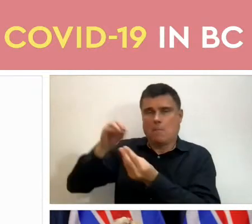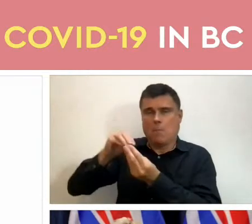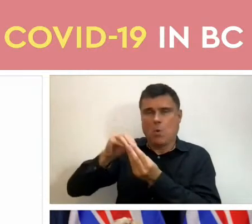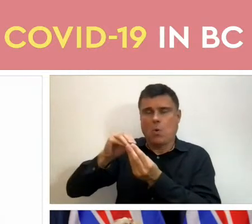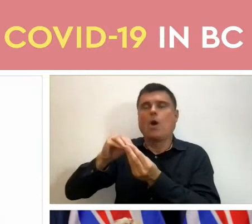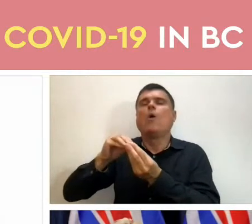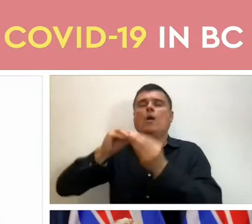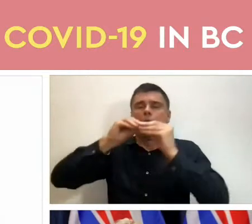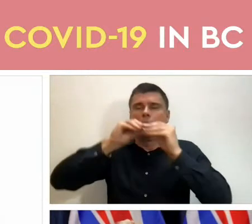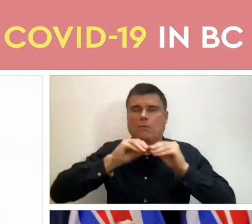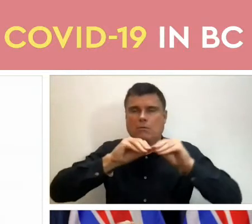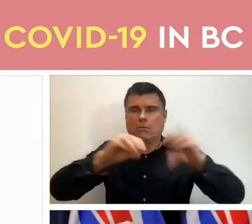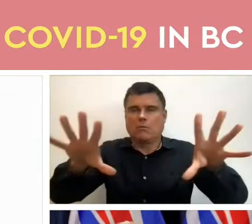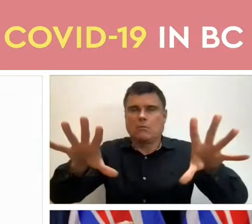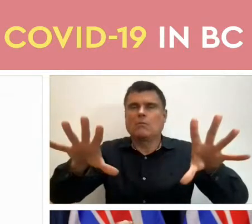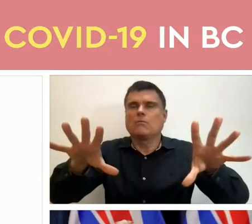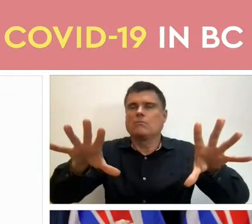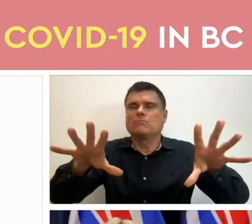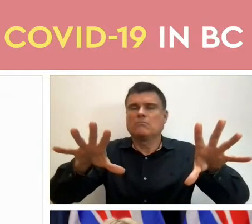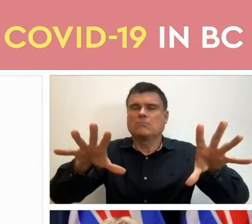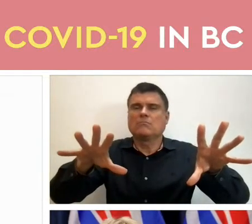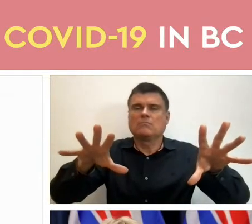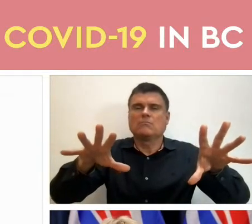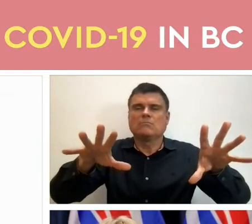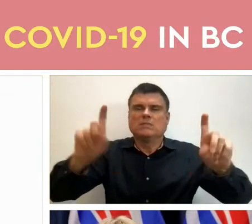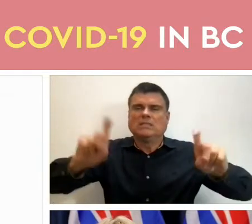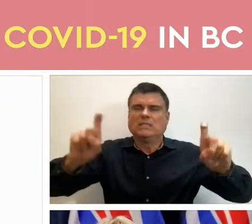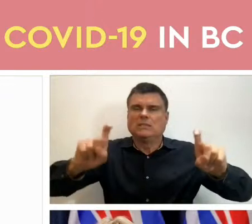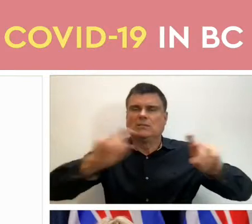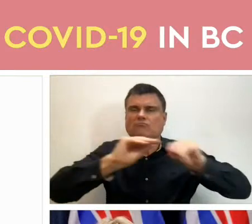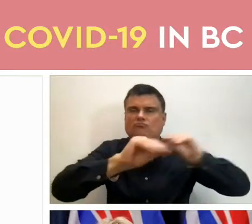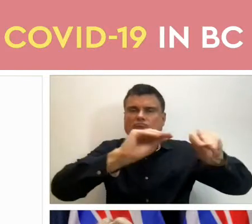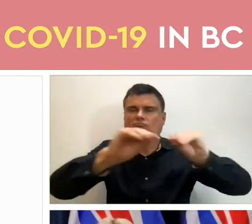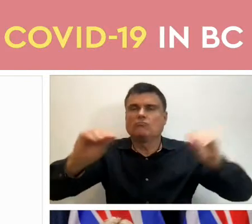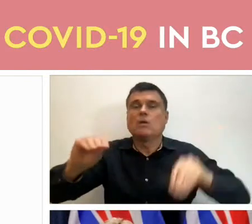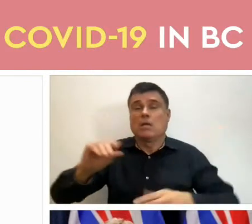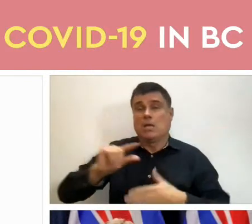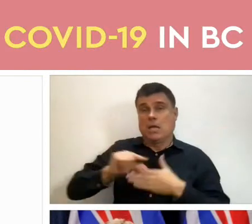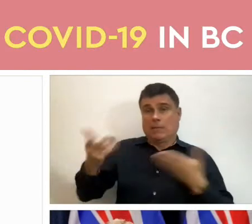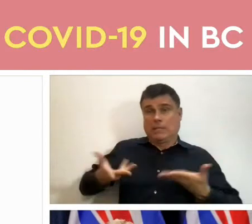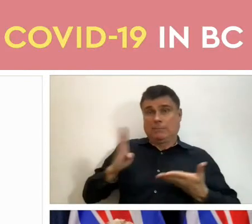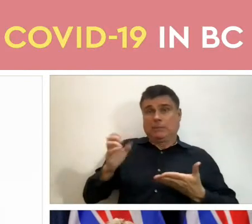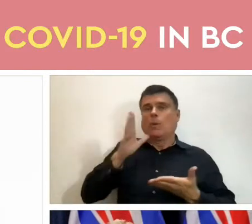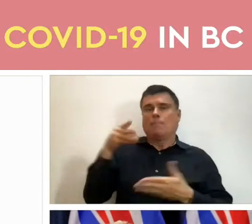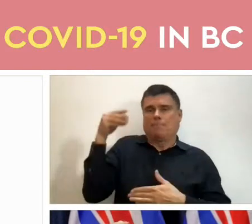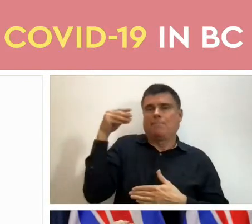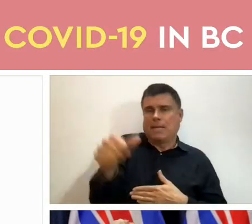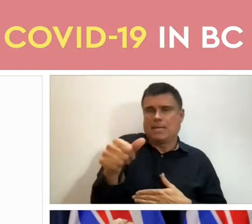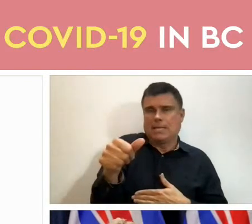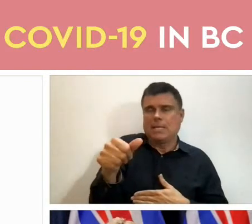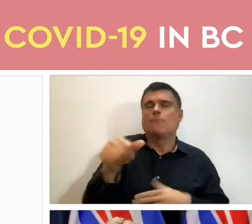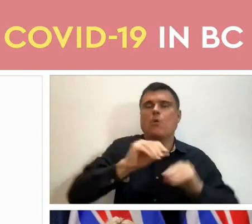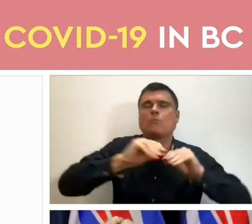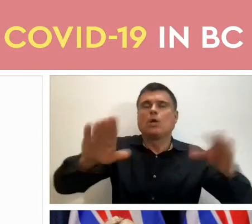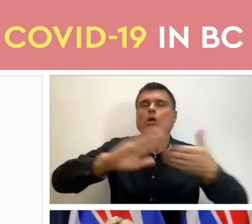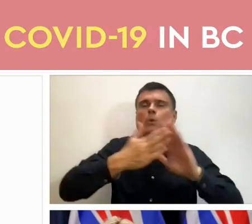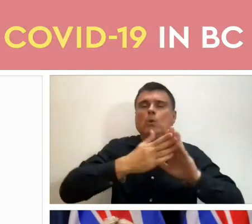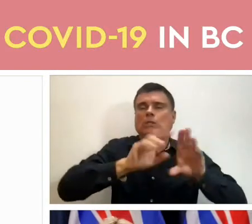funded tests. This is to help look at how we can manage community spread and